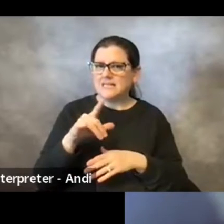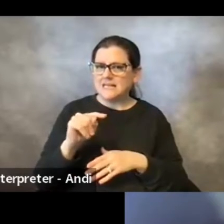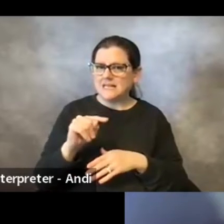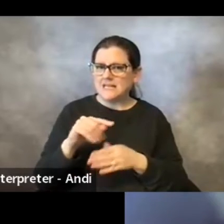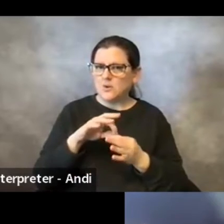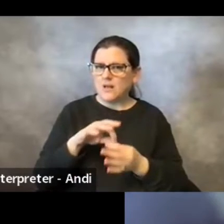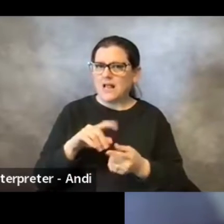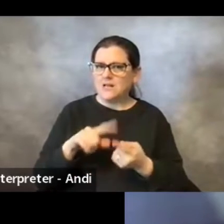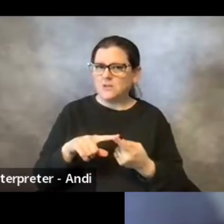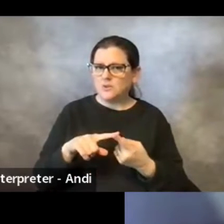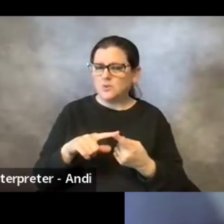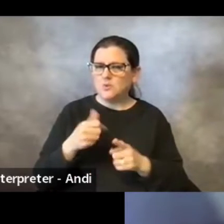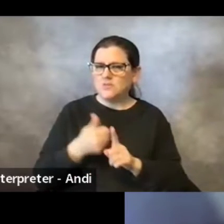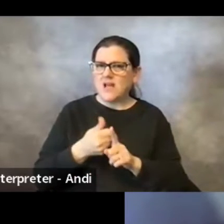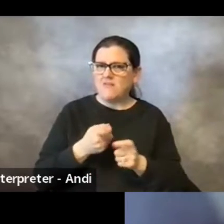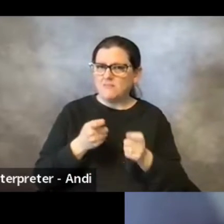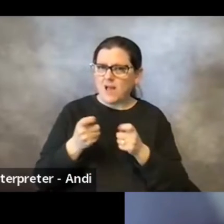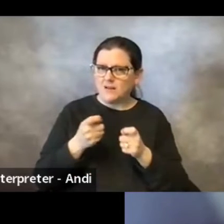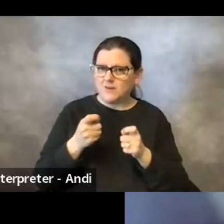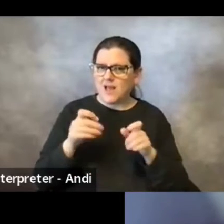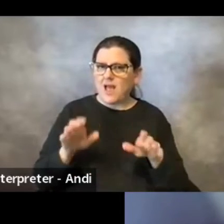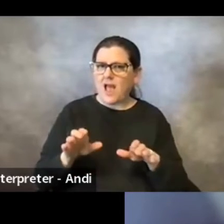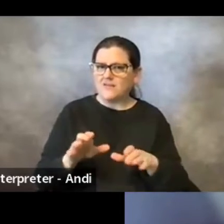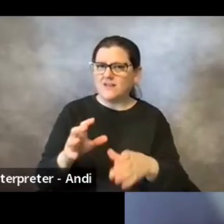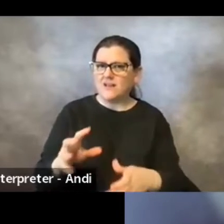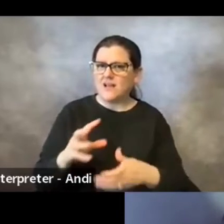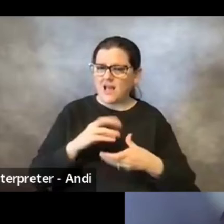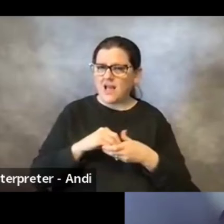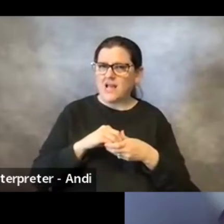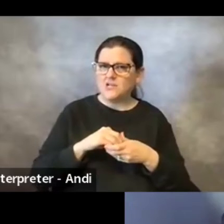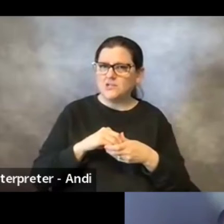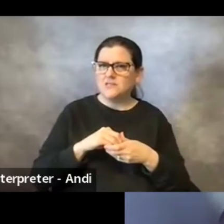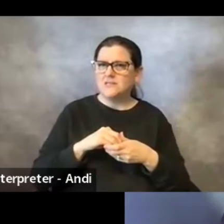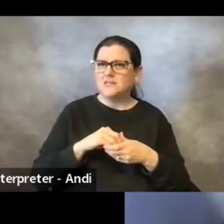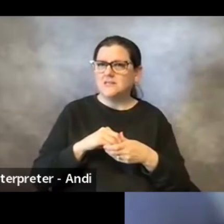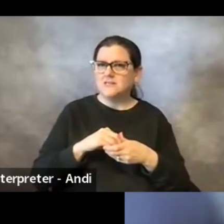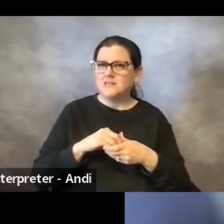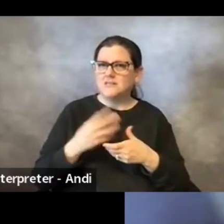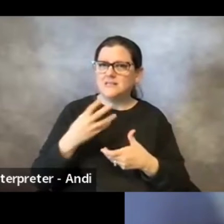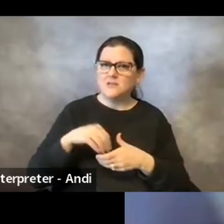management and actively engaging and oneself in health, you see